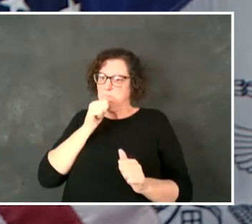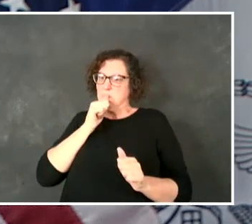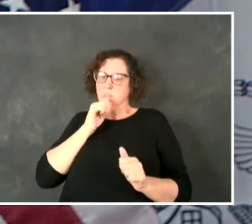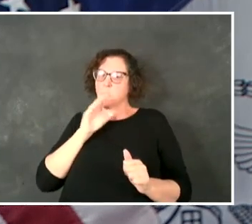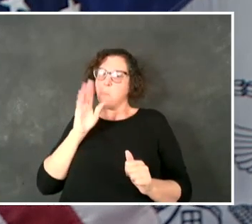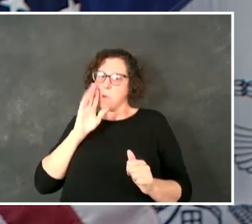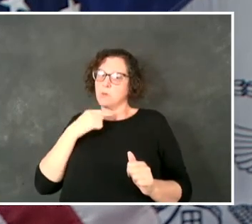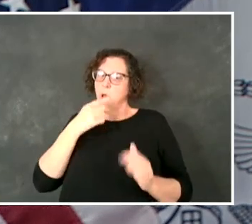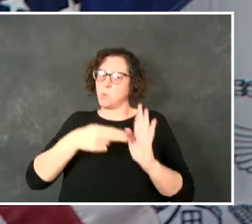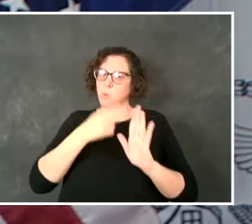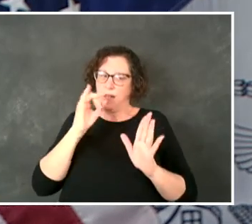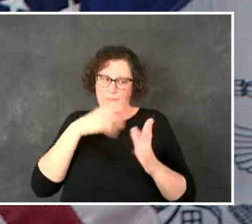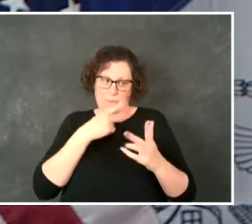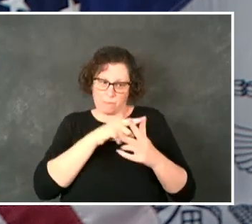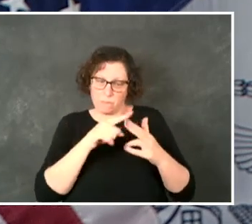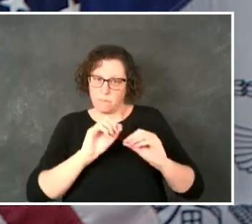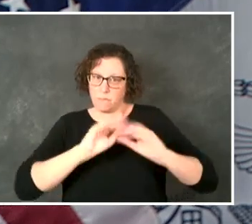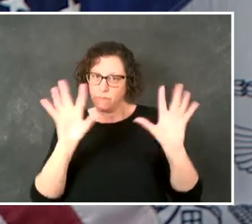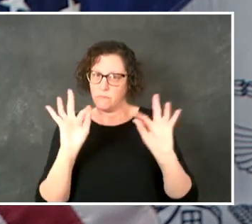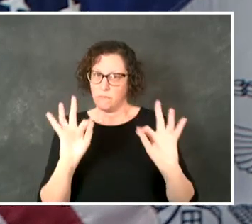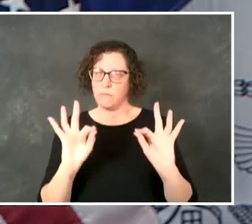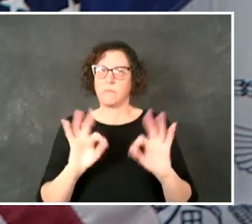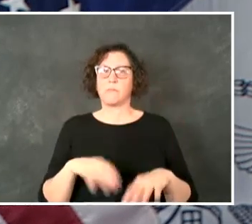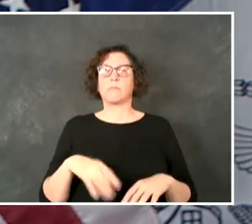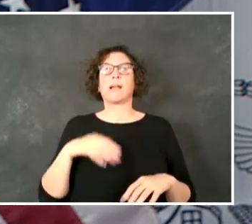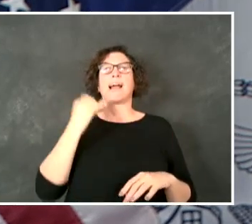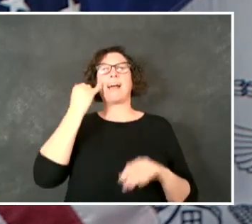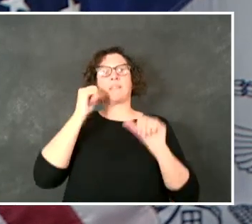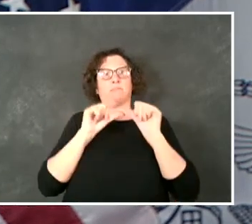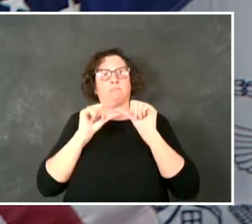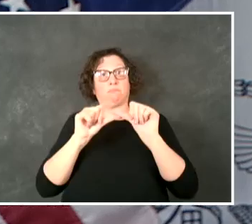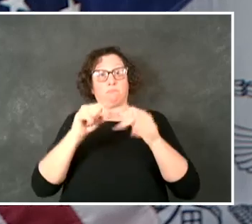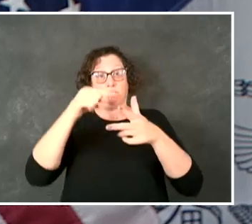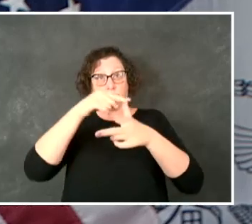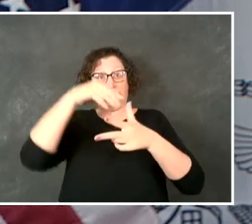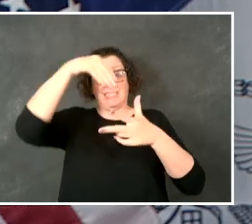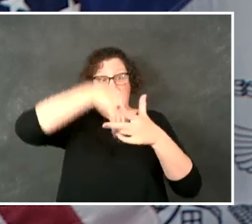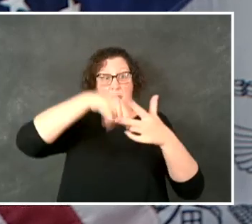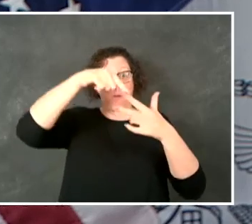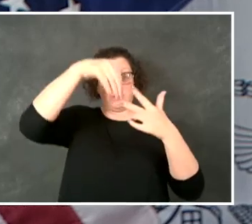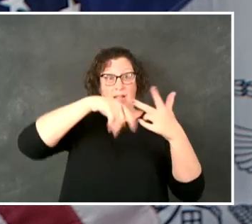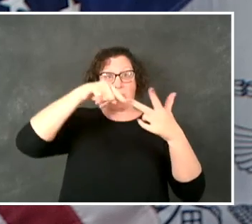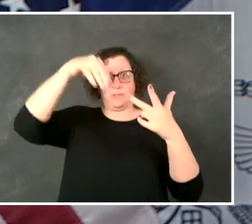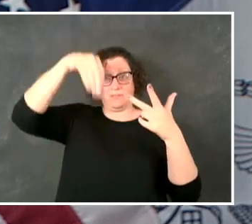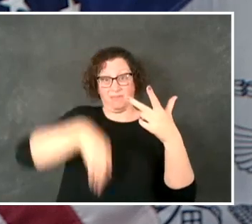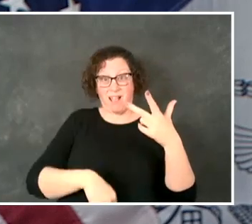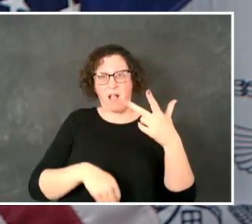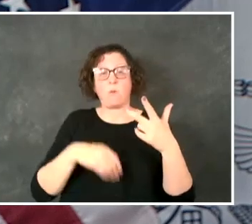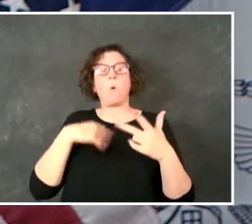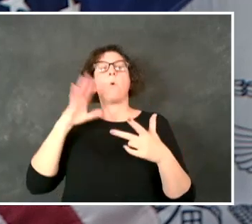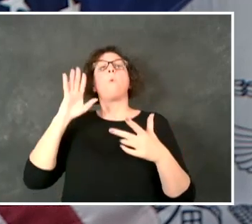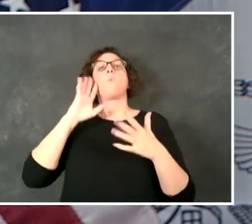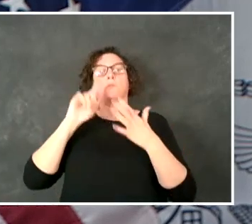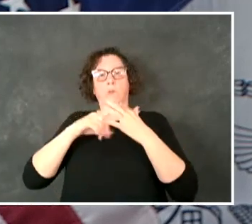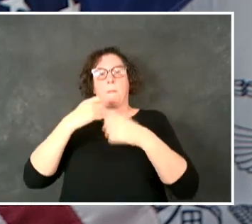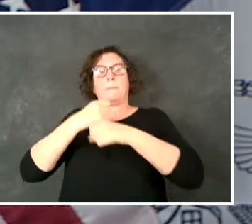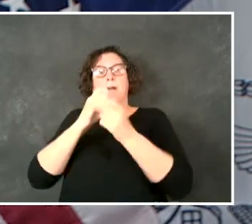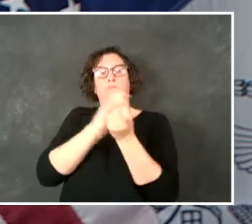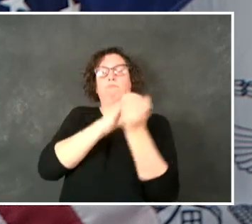WE'LL BE VERY TRANSPARENT WHAT ABOUT CAN HAPPEN IN EACH STAGE SO LONG AS WE CAN